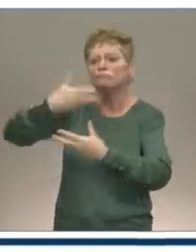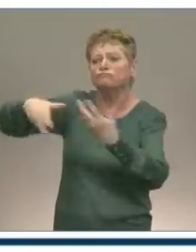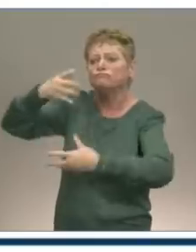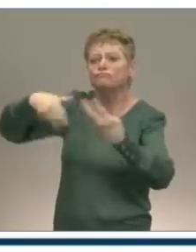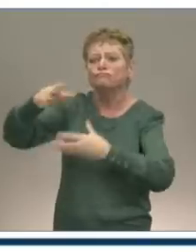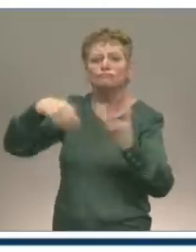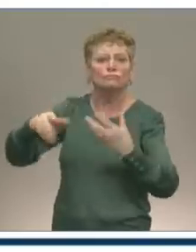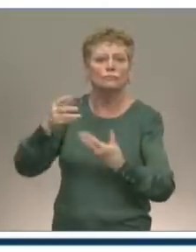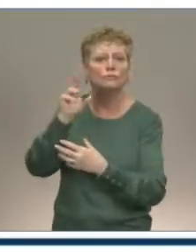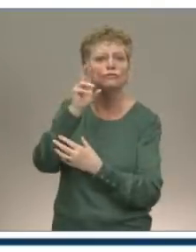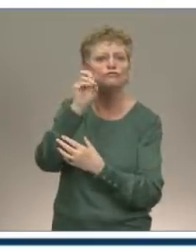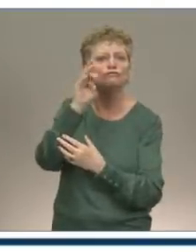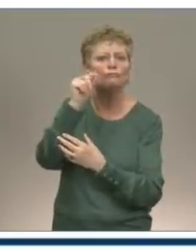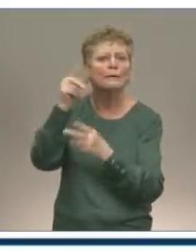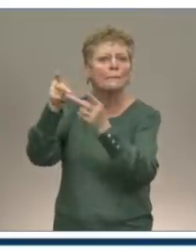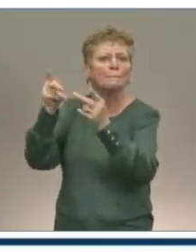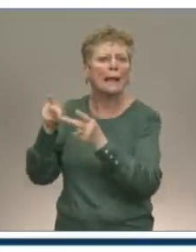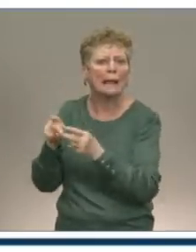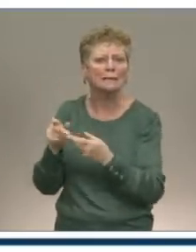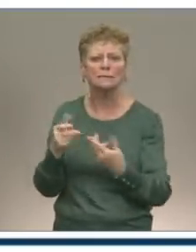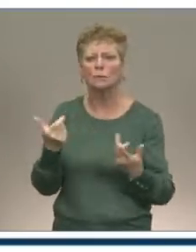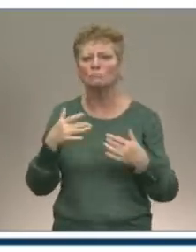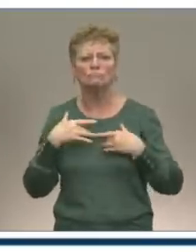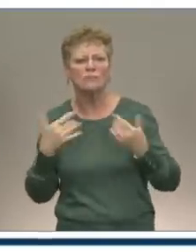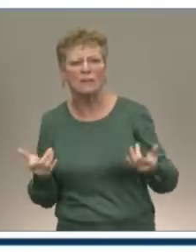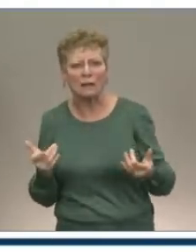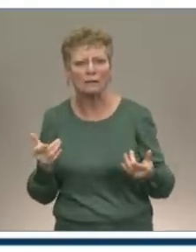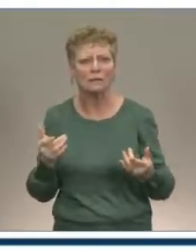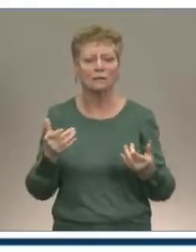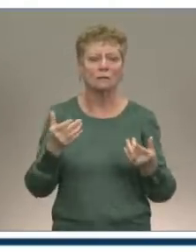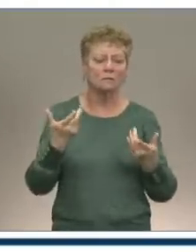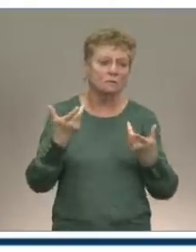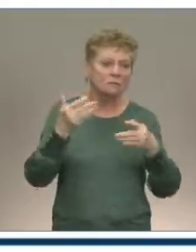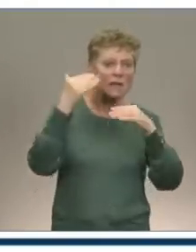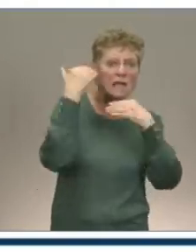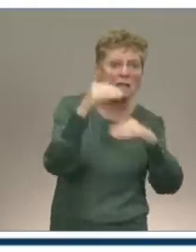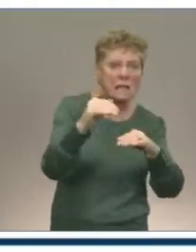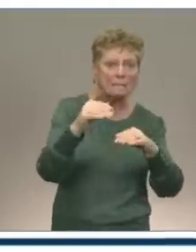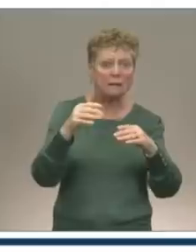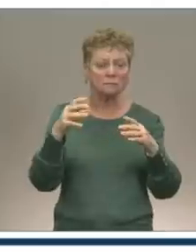other kind of special event there are no gathering limits or physical distancing requirement but